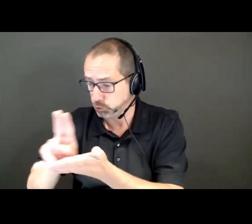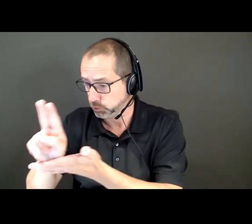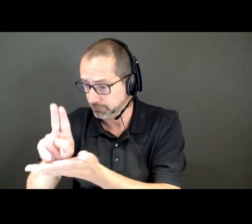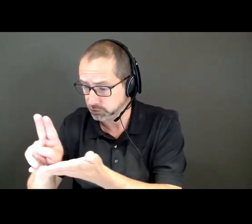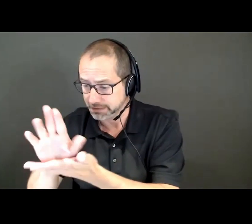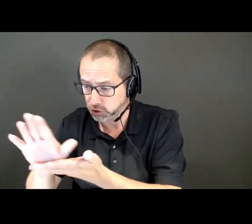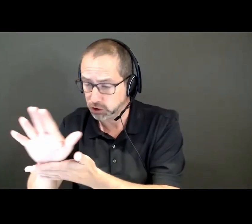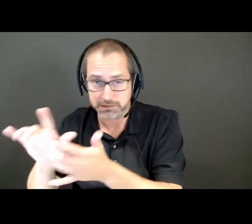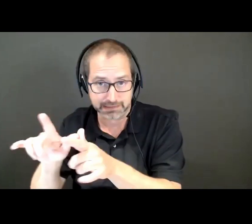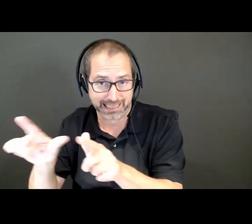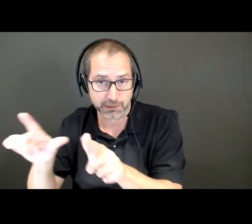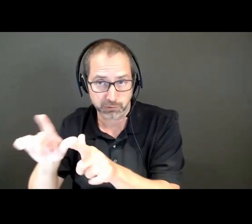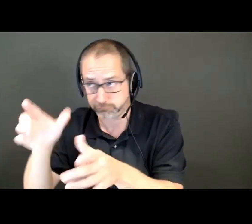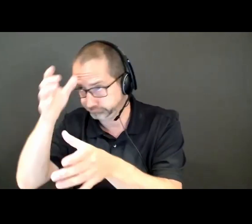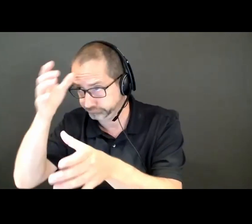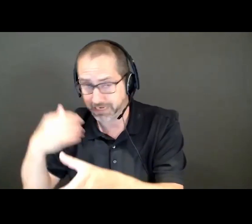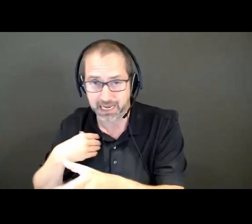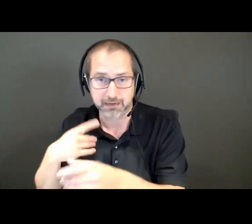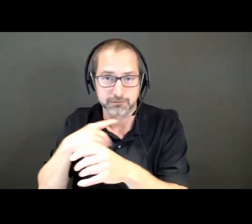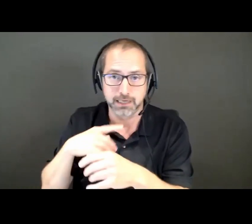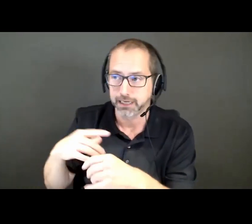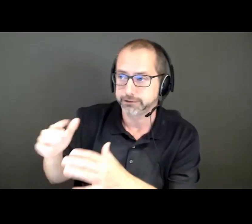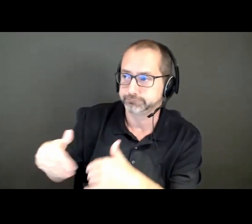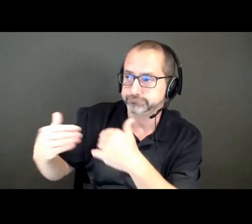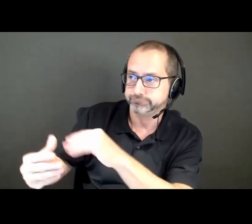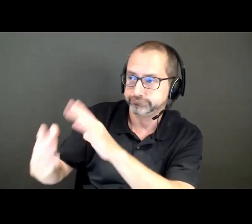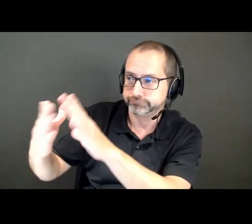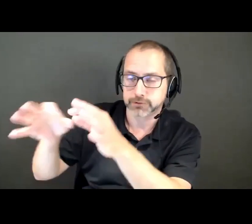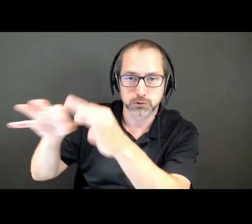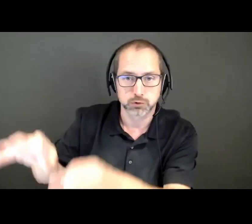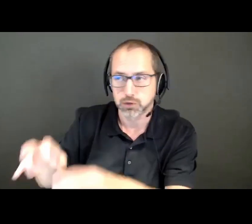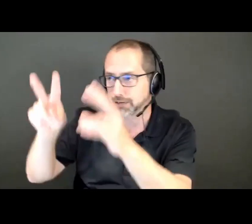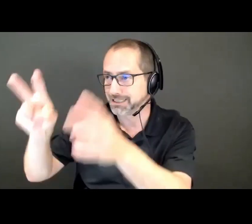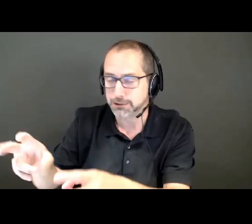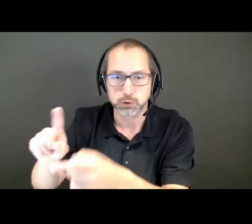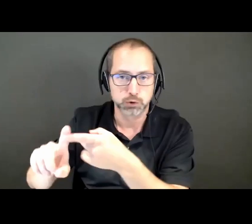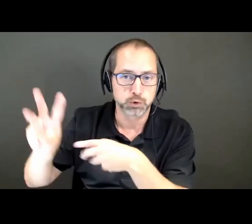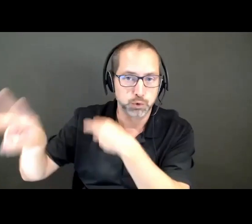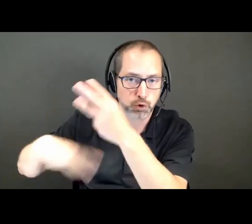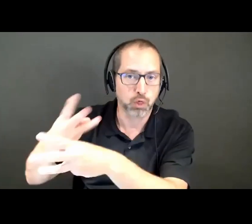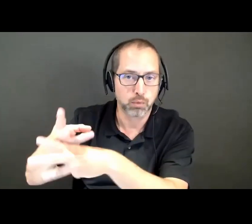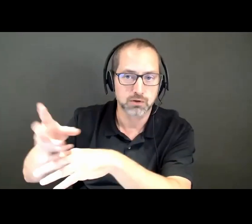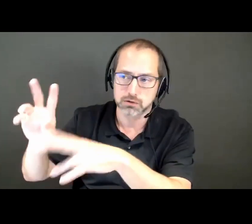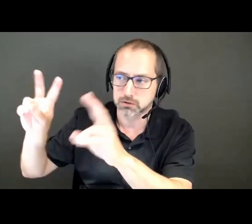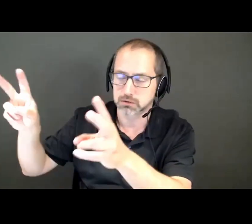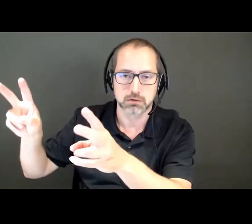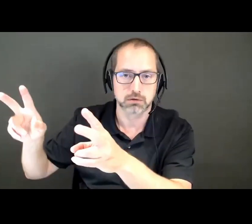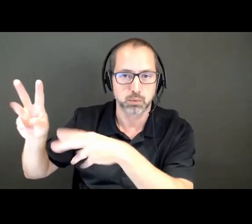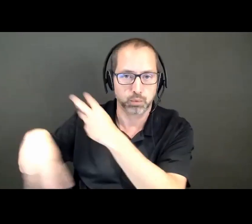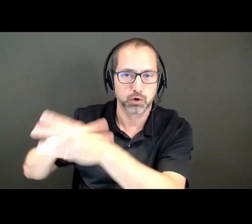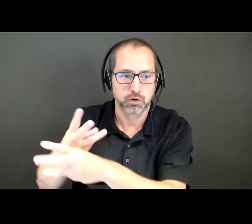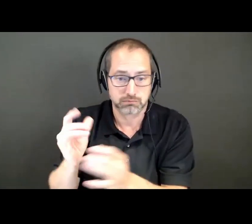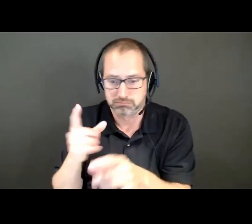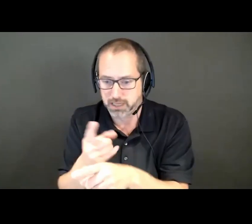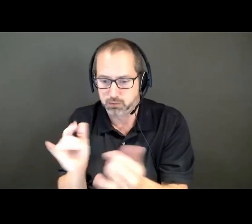to describe issues to the global stage as we are doing right now, but they have the historical